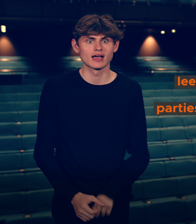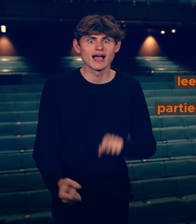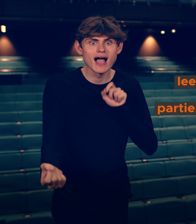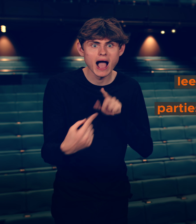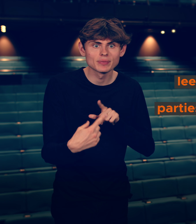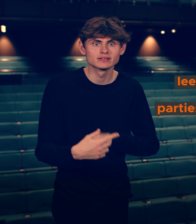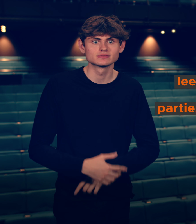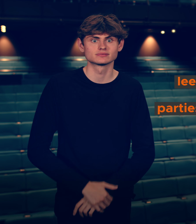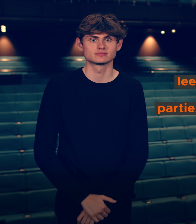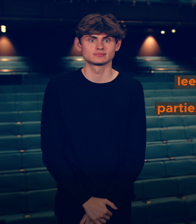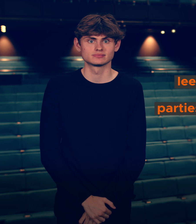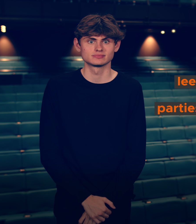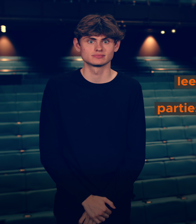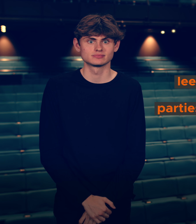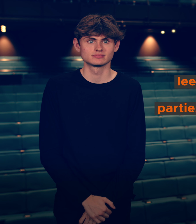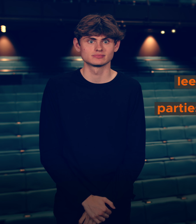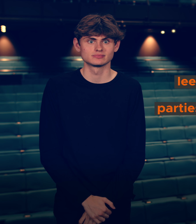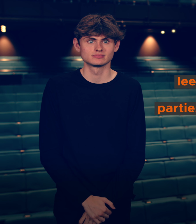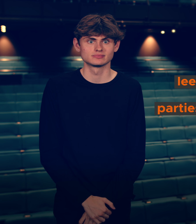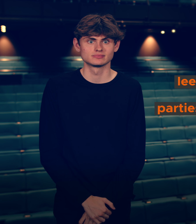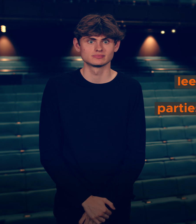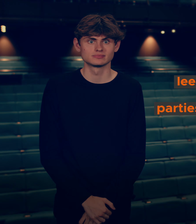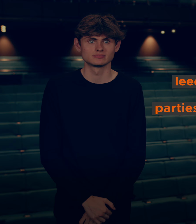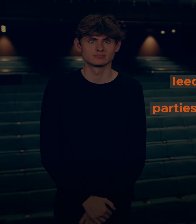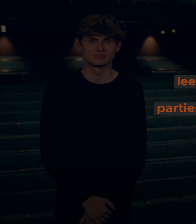or email: